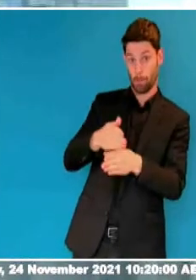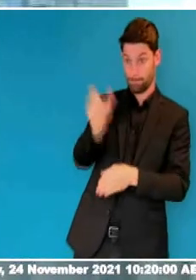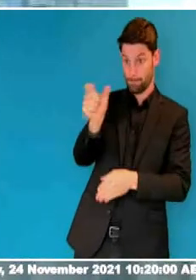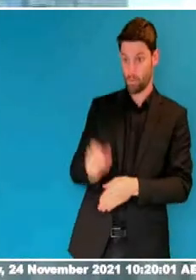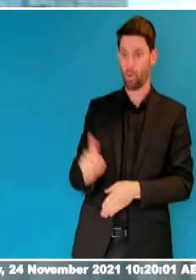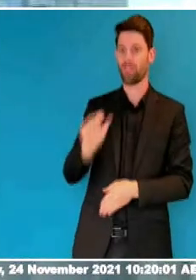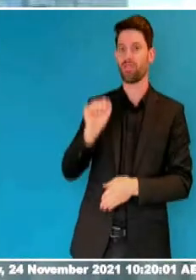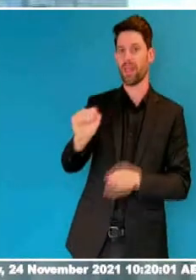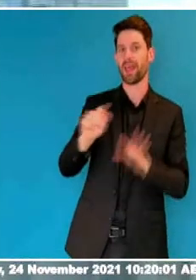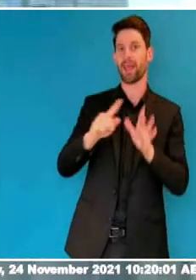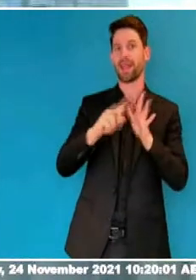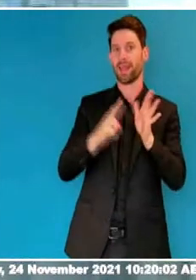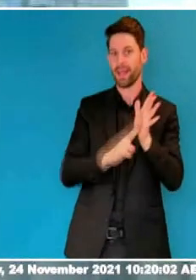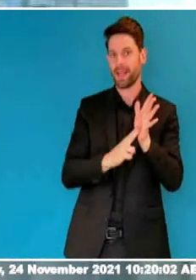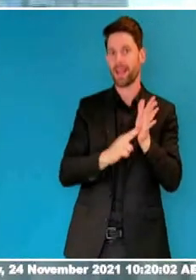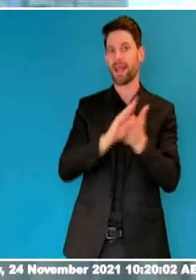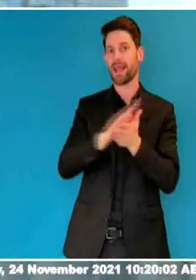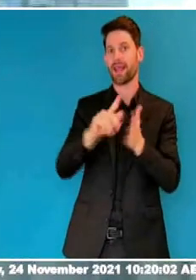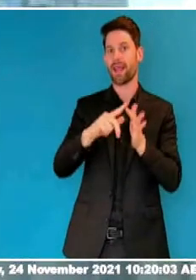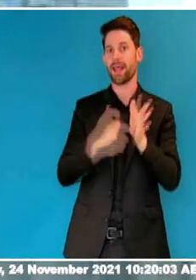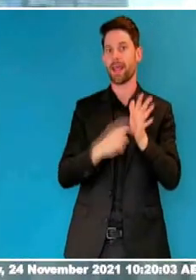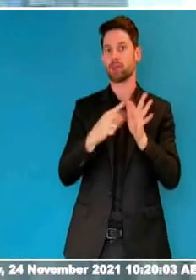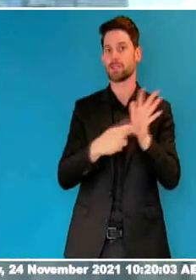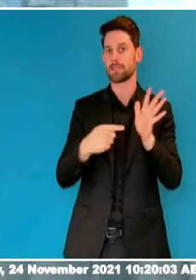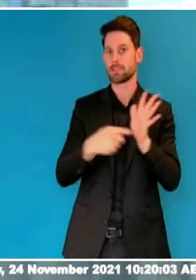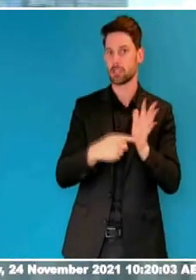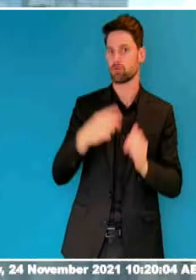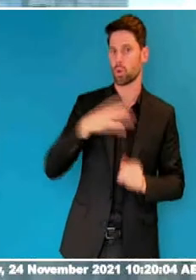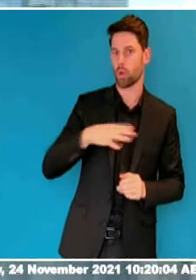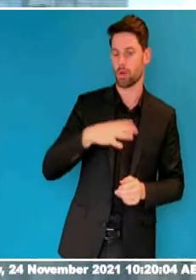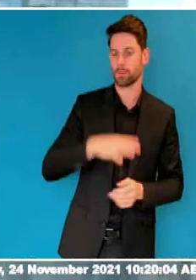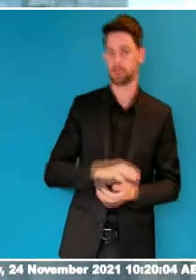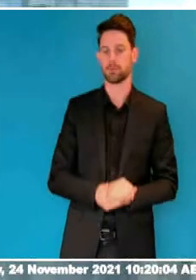So during the recruitment process, and in the position to identify what